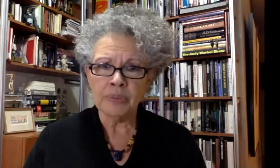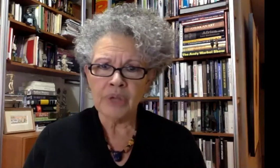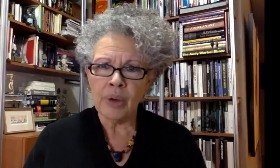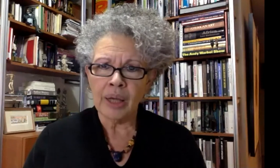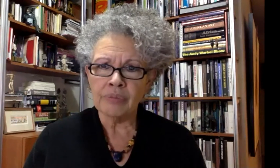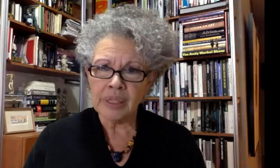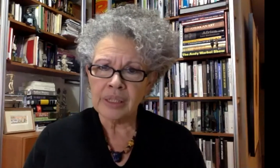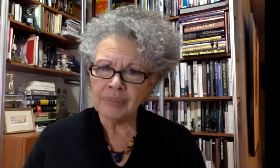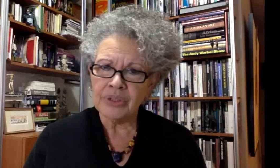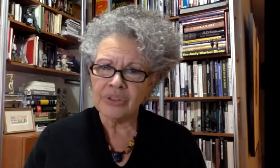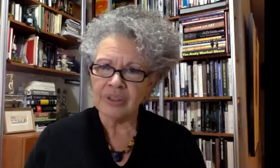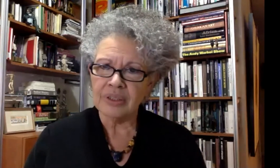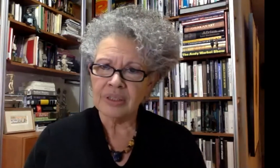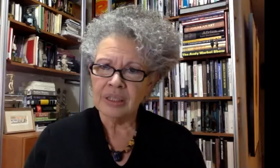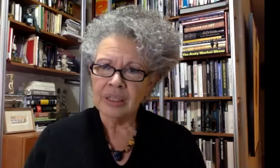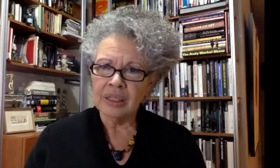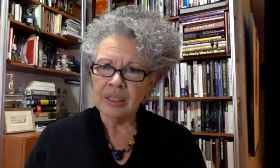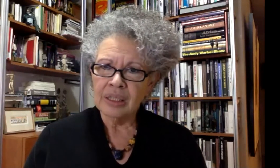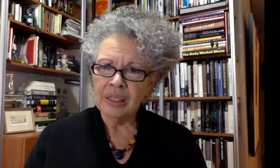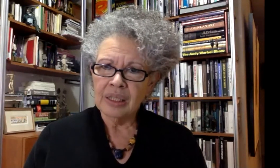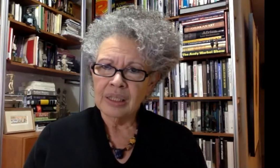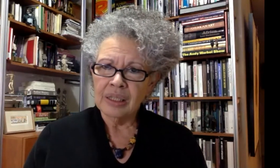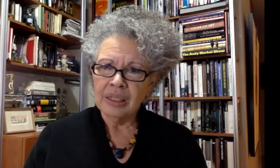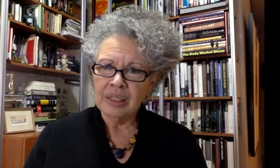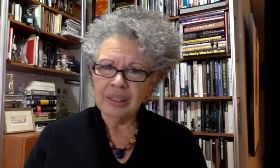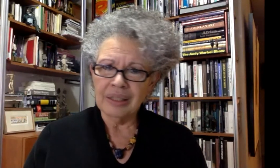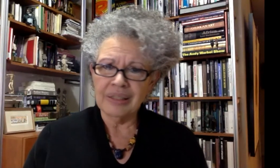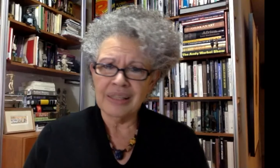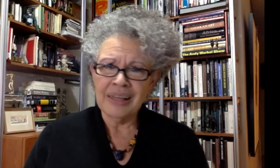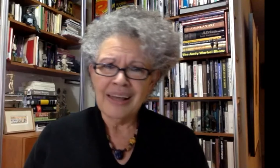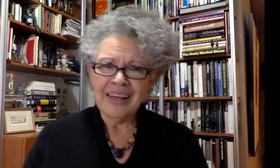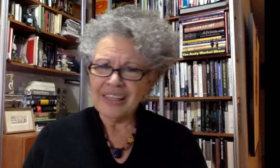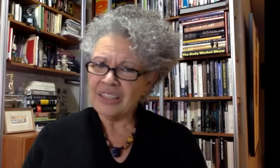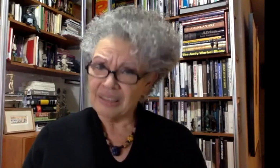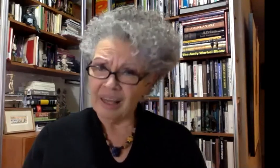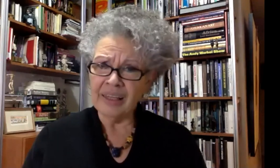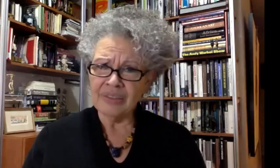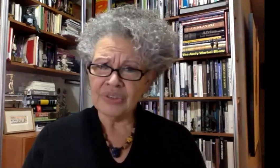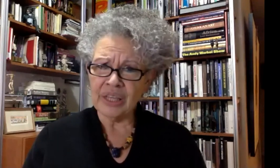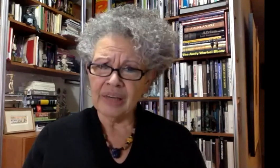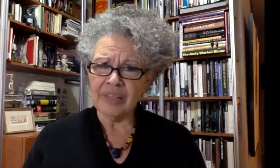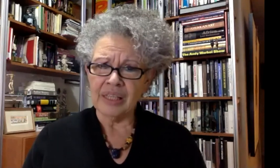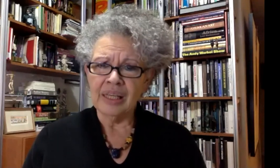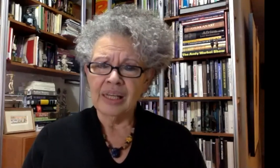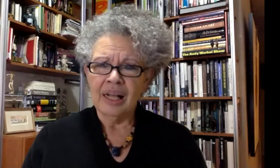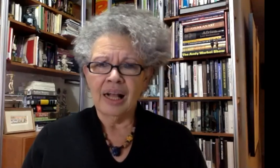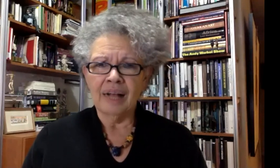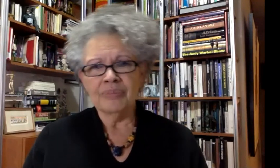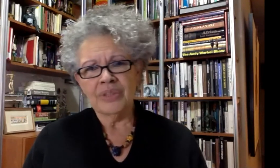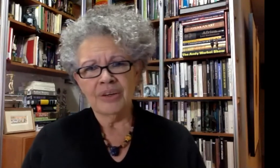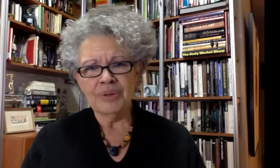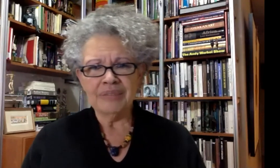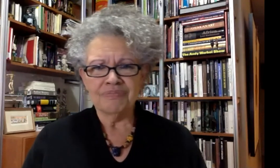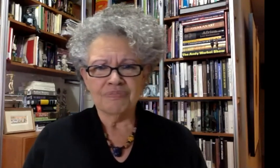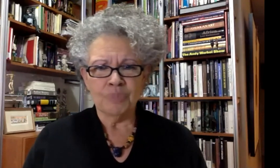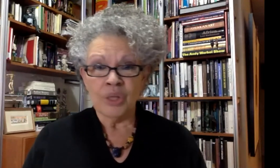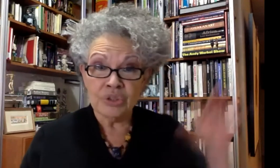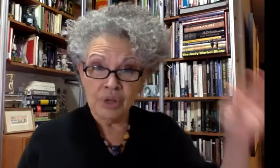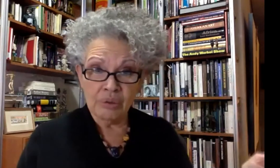now on. Here, is just one of many recent examples of how visual artists and cultural institutions